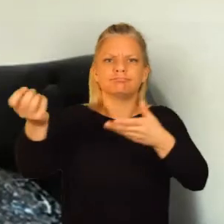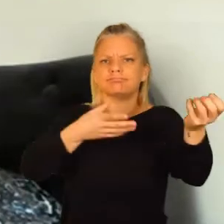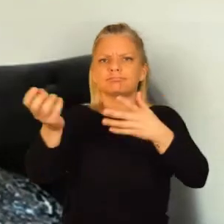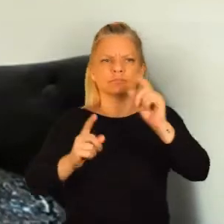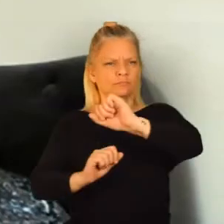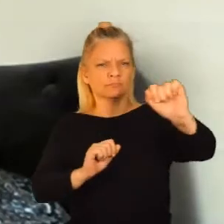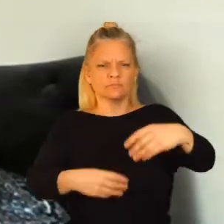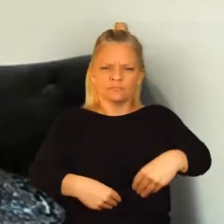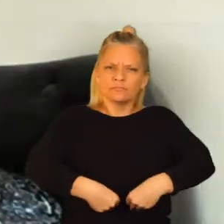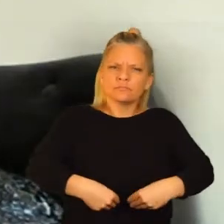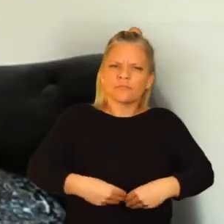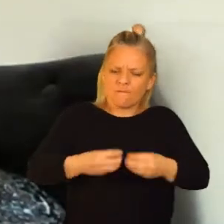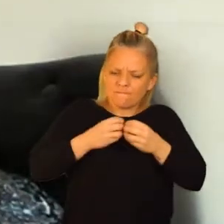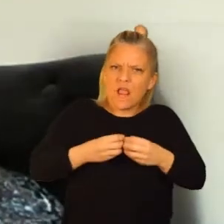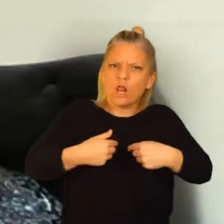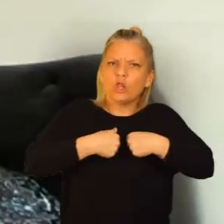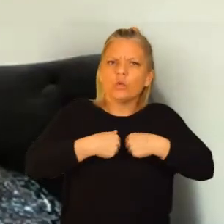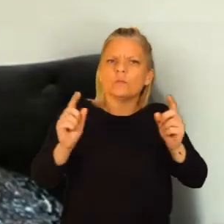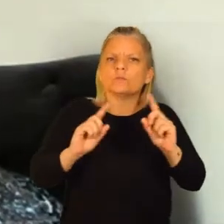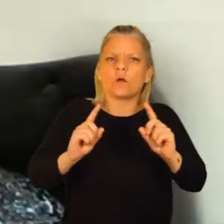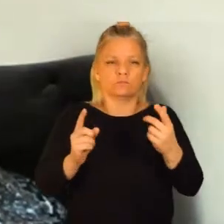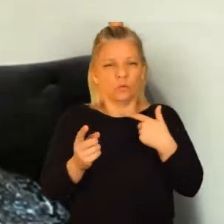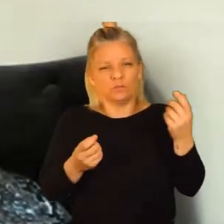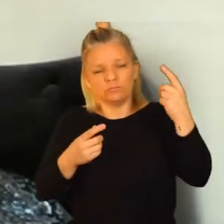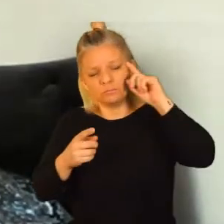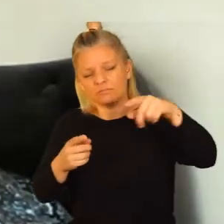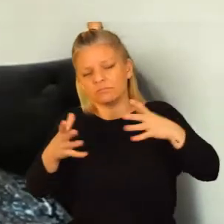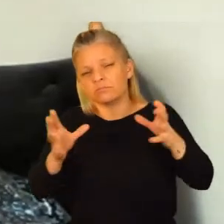beliefs and all these core values were the things that we spent quite a lot of time on